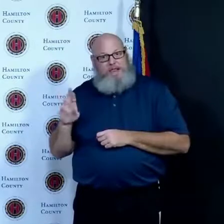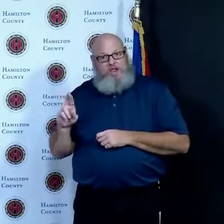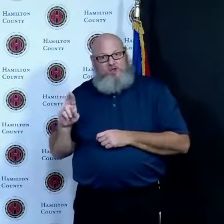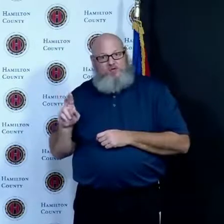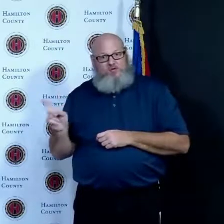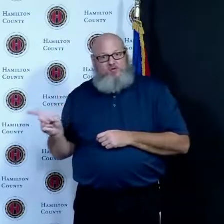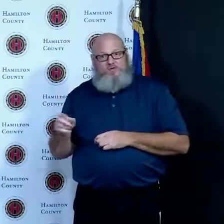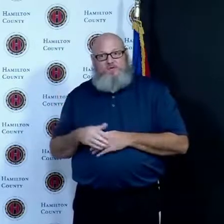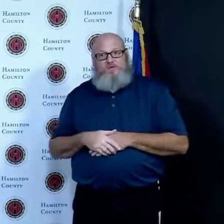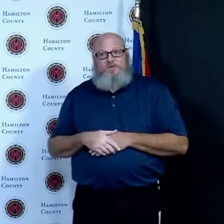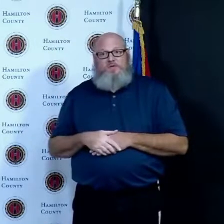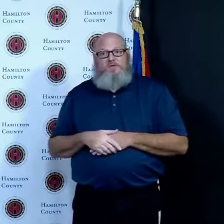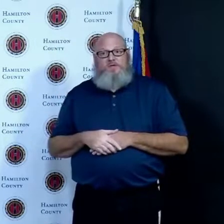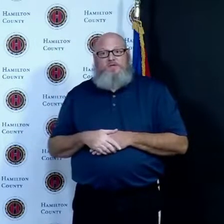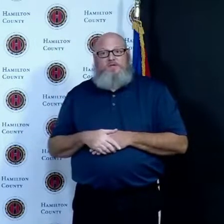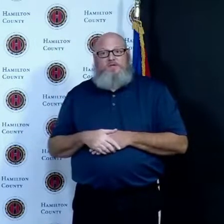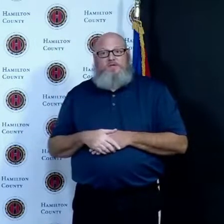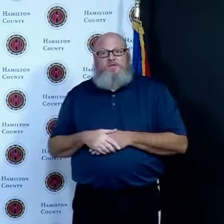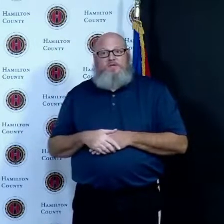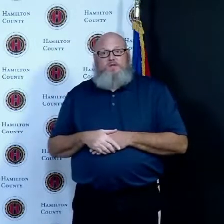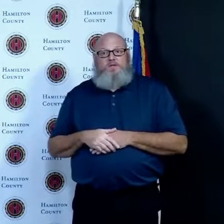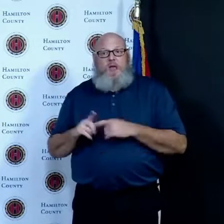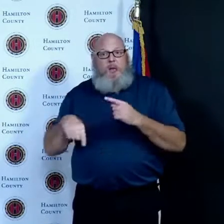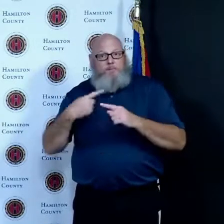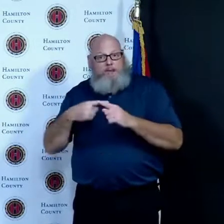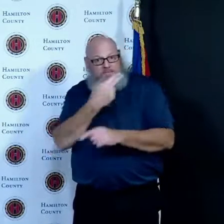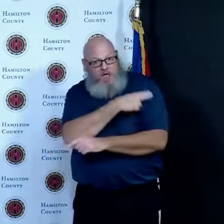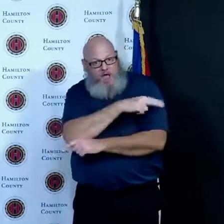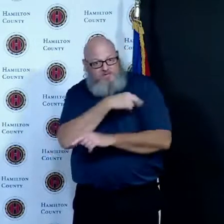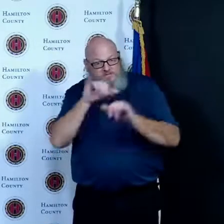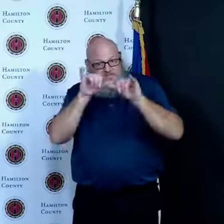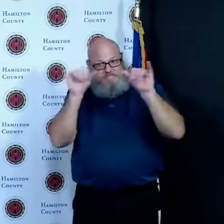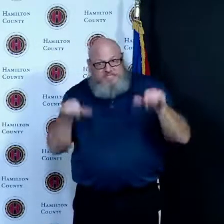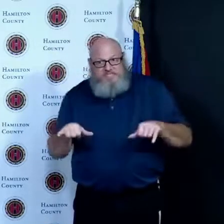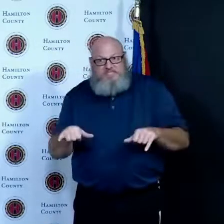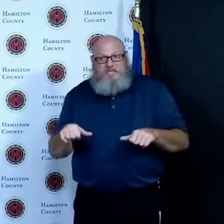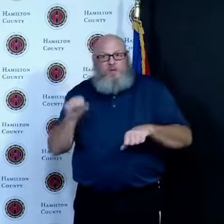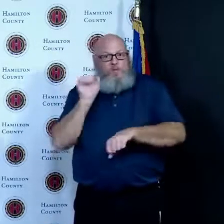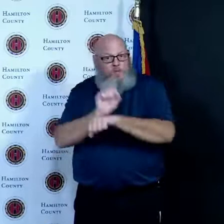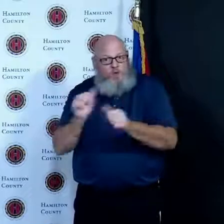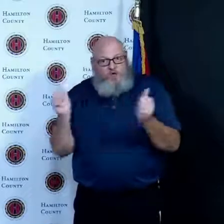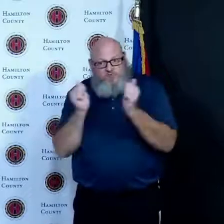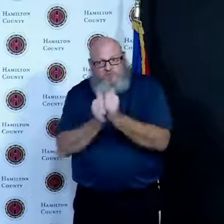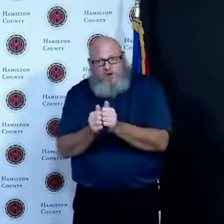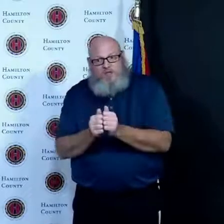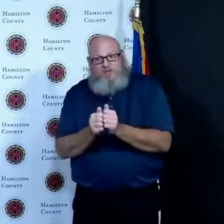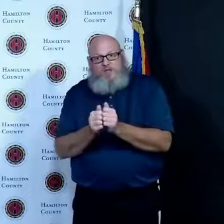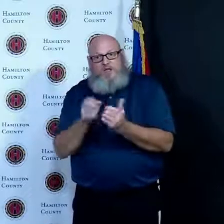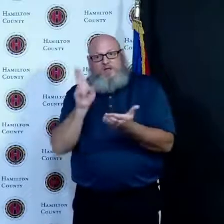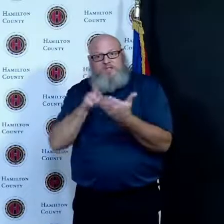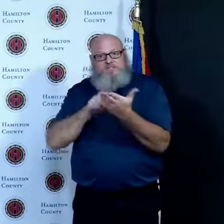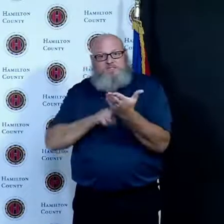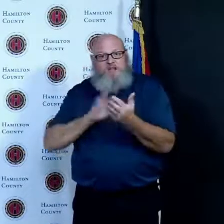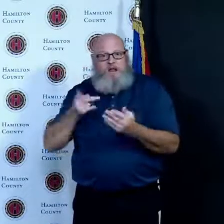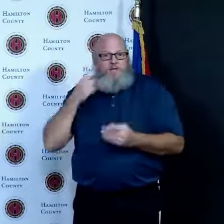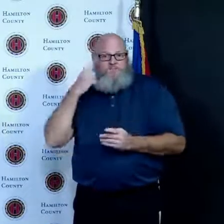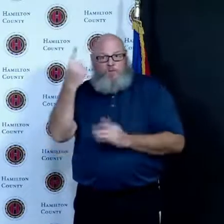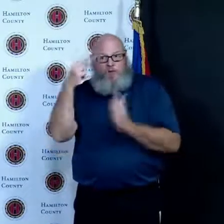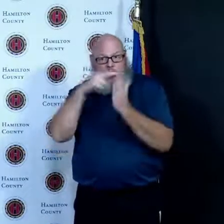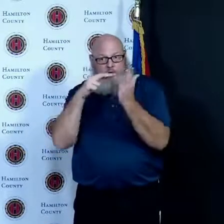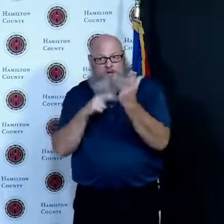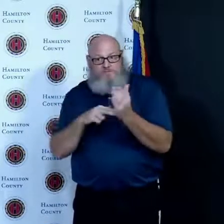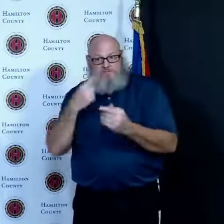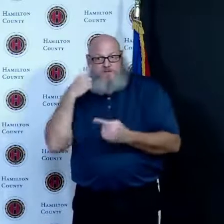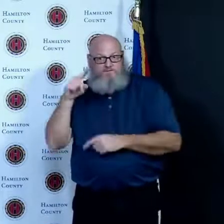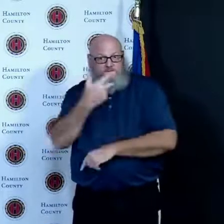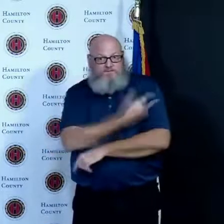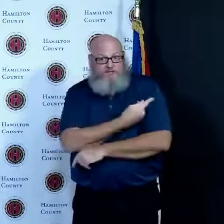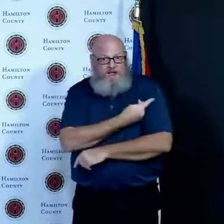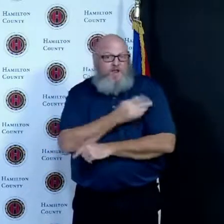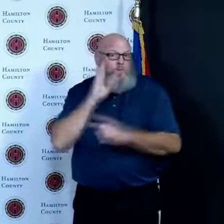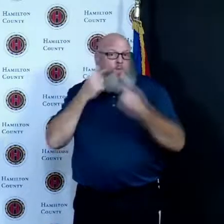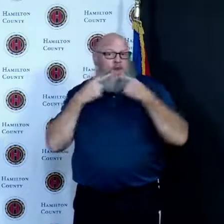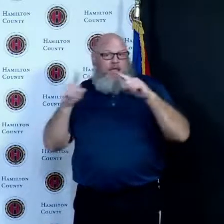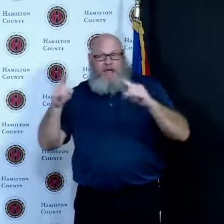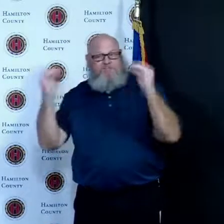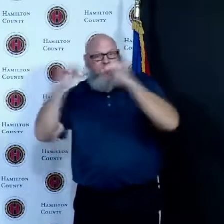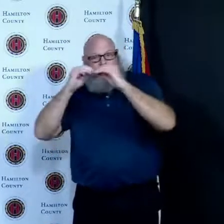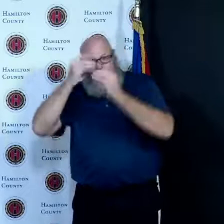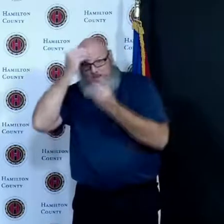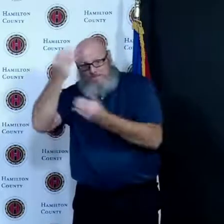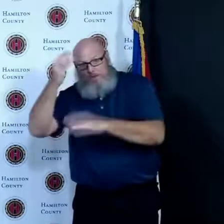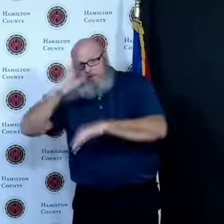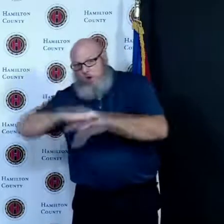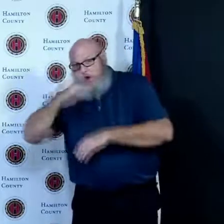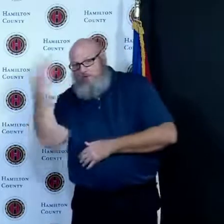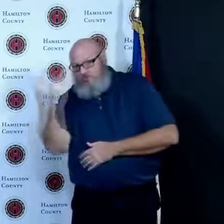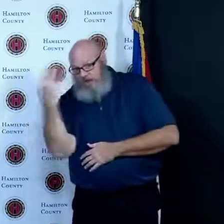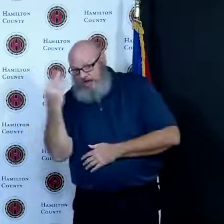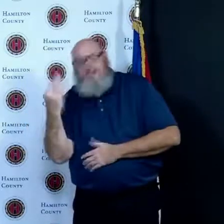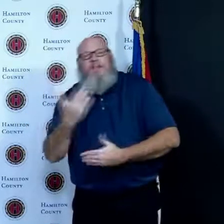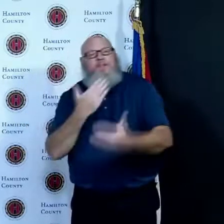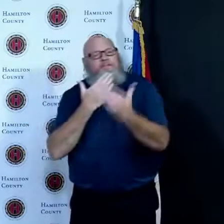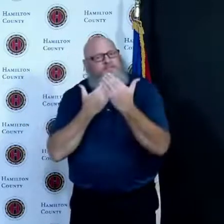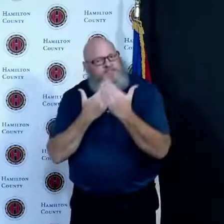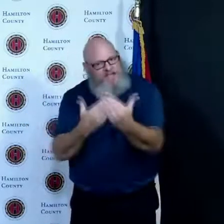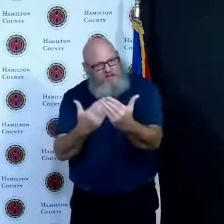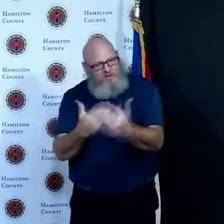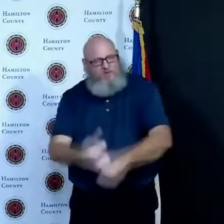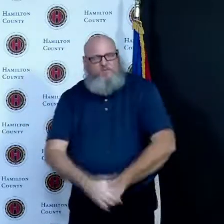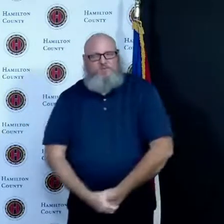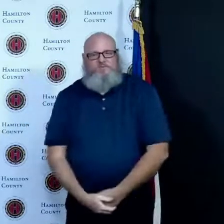having a common way for people to sign up so more to come on that and we'll see you on Friday thanks